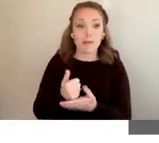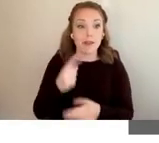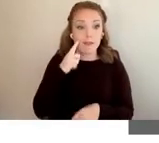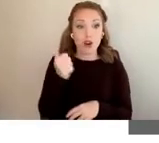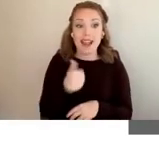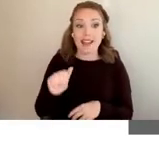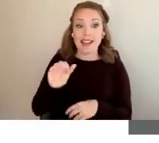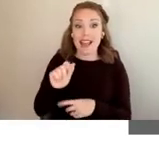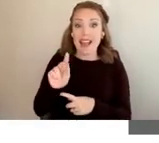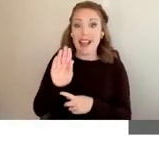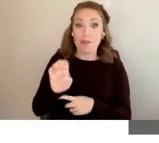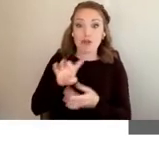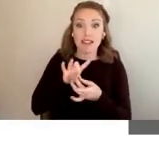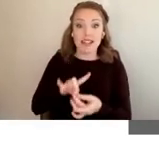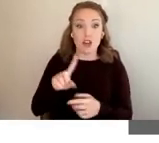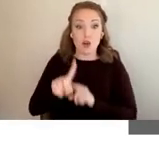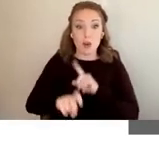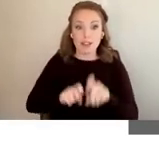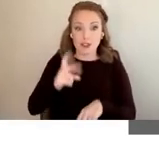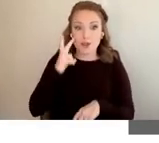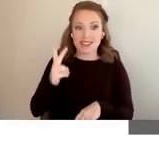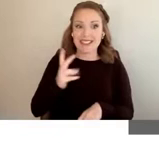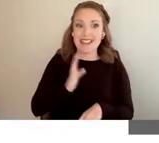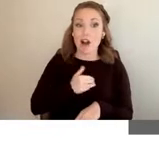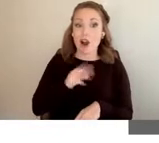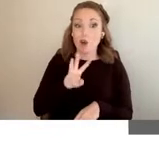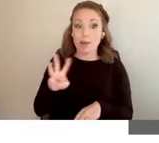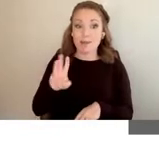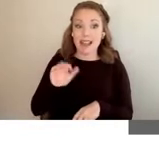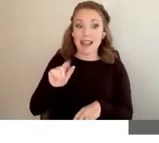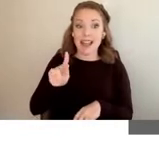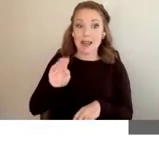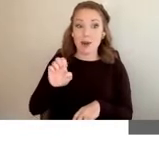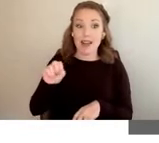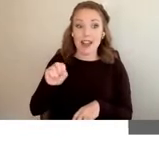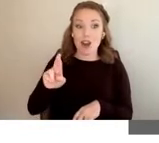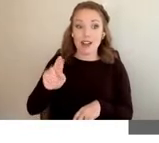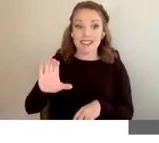at ablenrc.org or email info@ablenrc.org